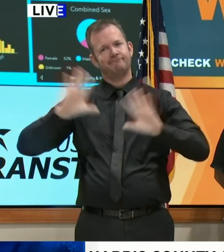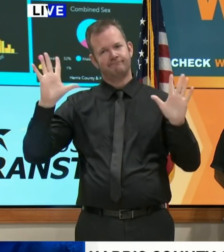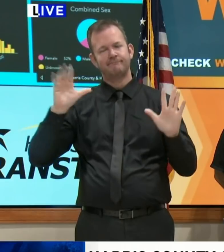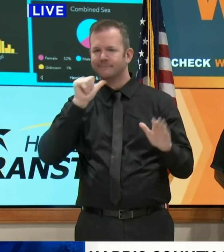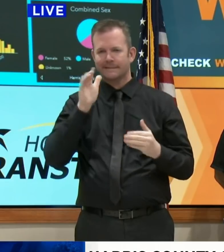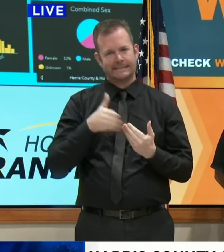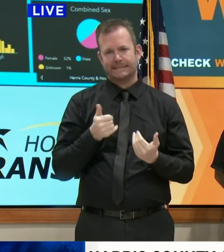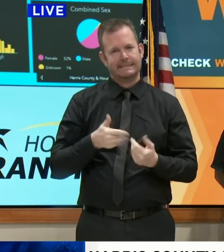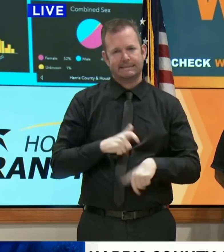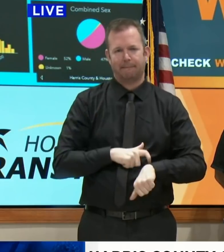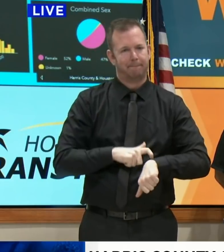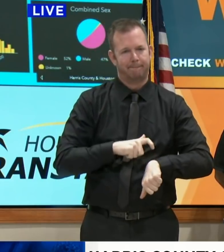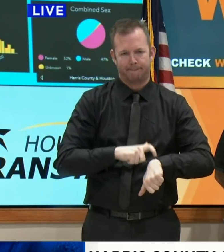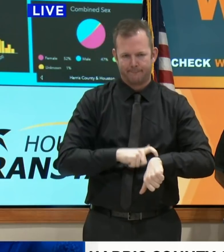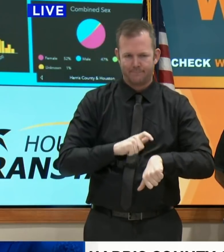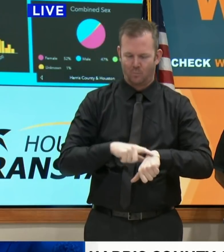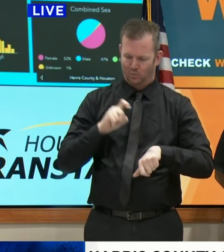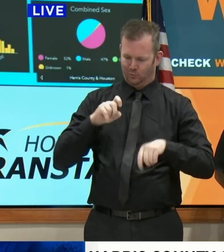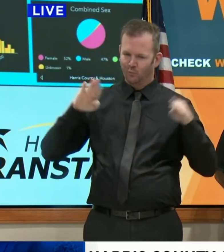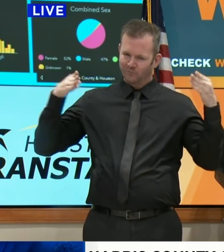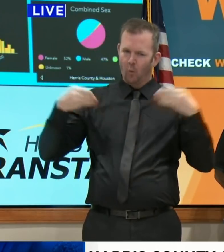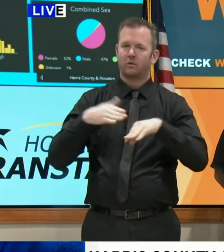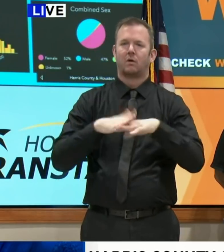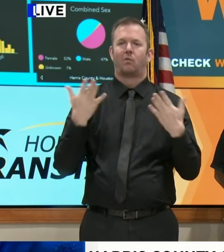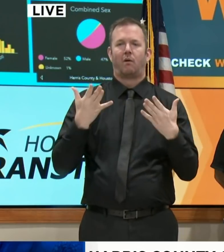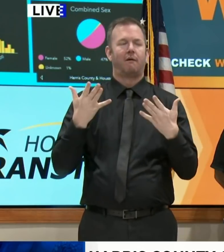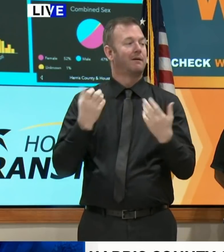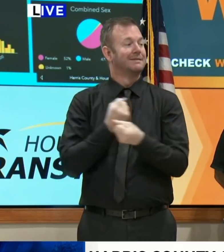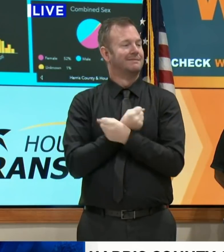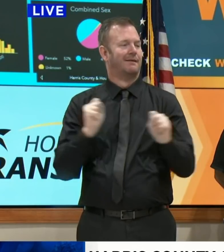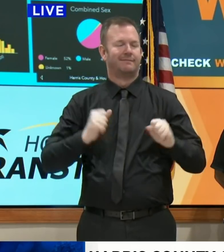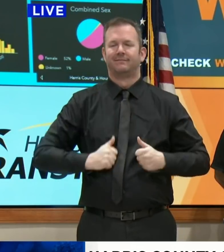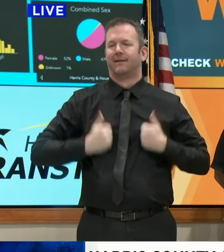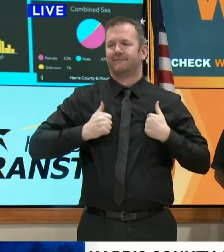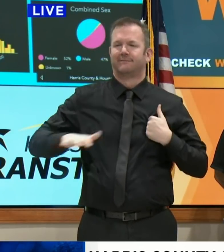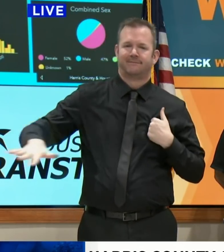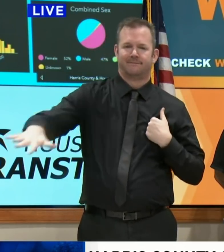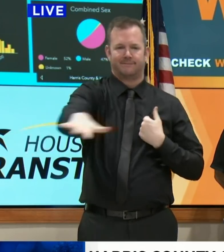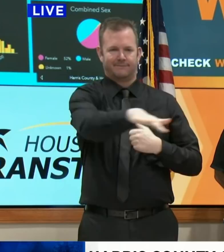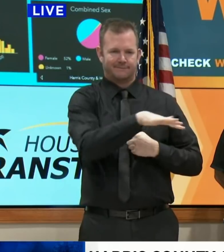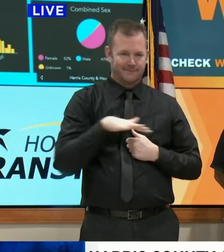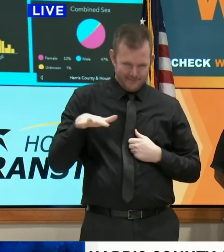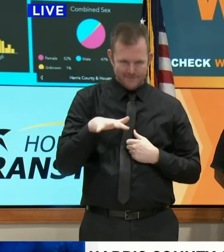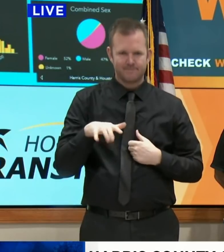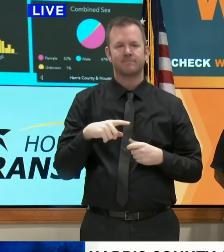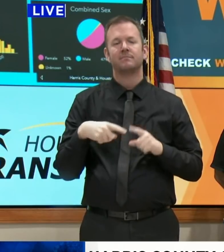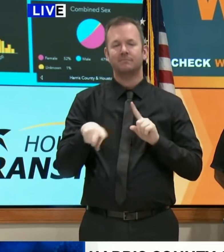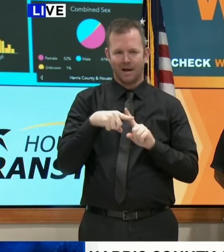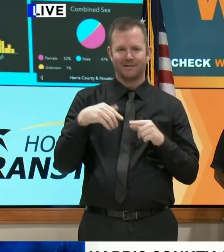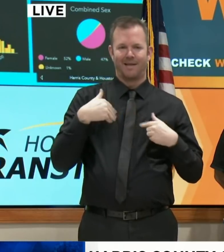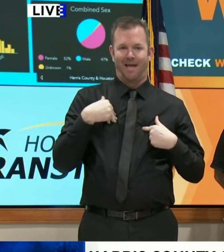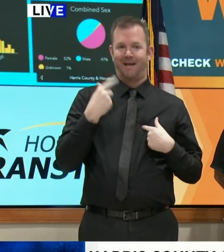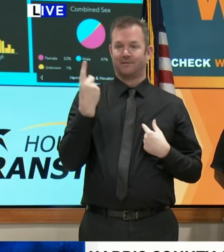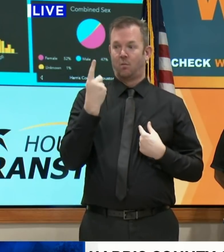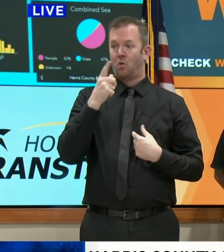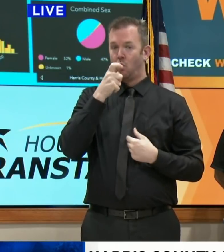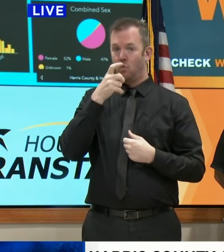We do a little bit better. As we lead the response to this crisis sis and I continue